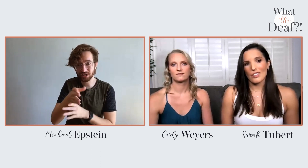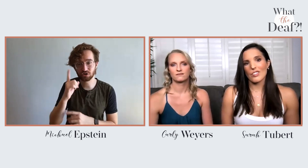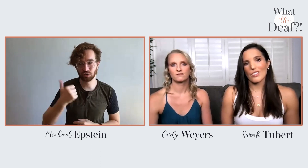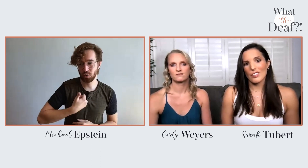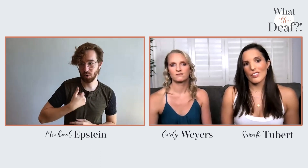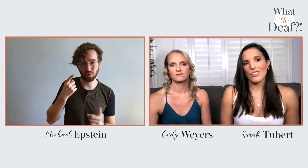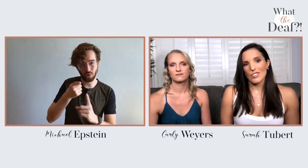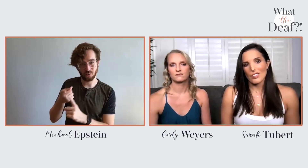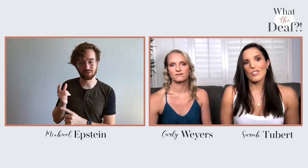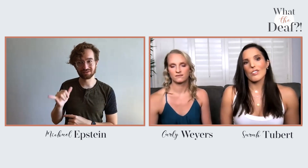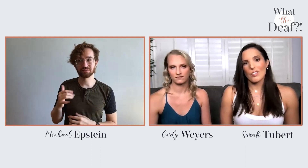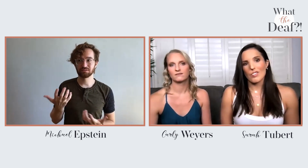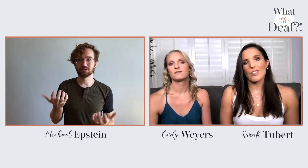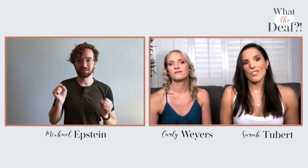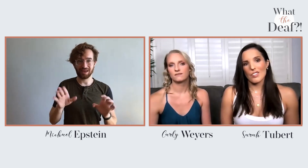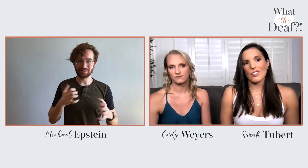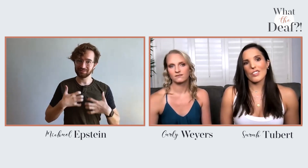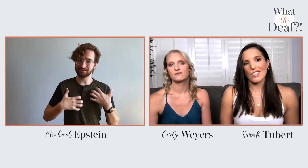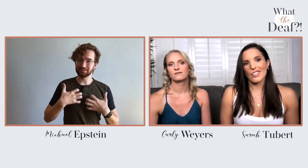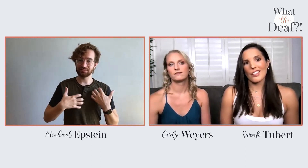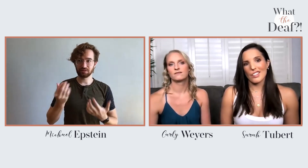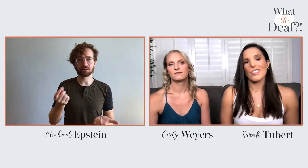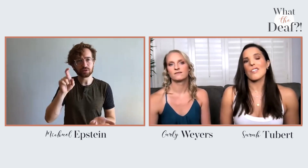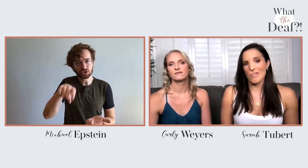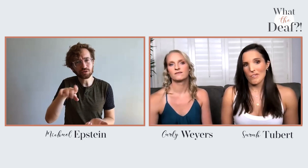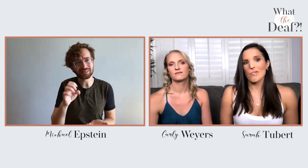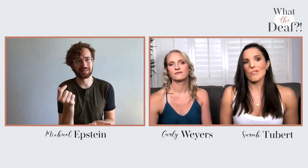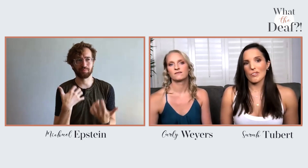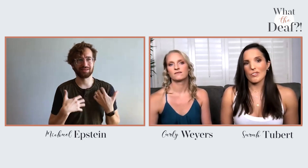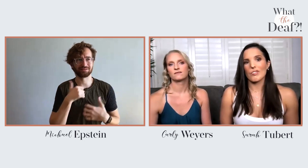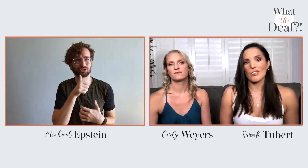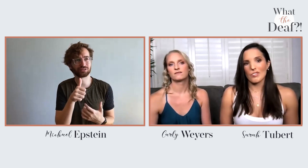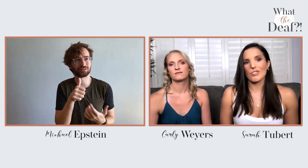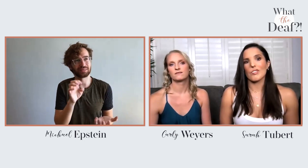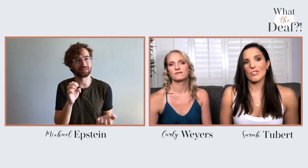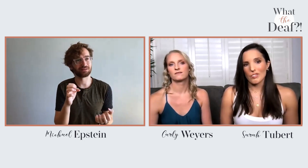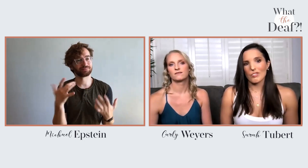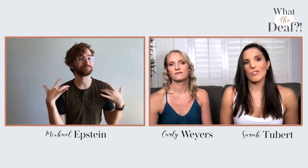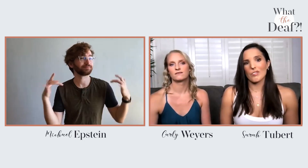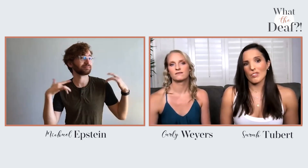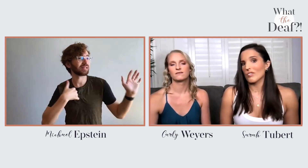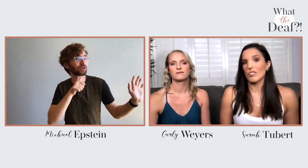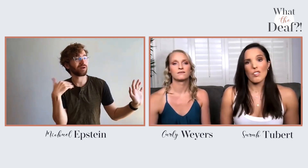or whatever your goals may be and it can cause some internal conflict. It's not, "Everything is great.